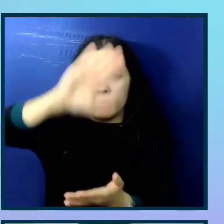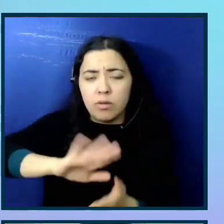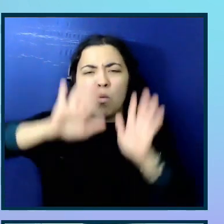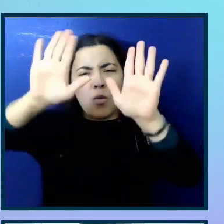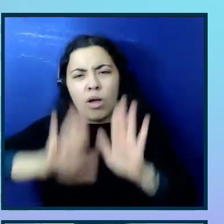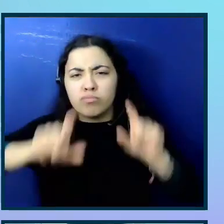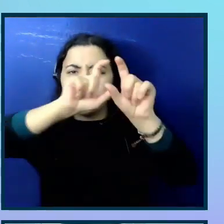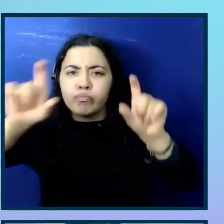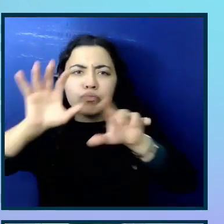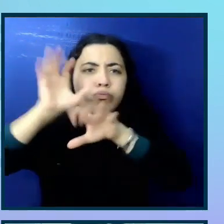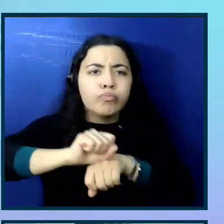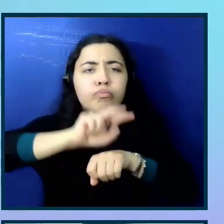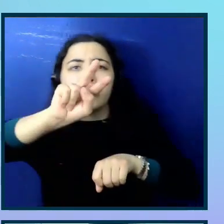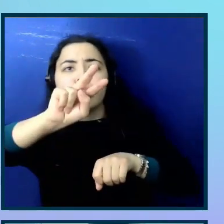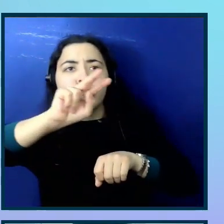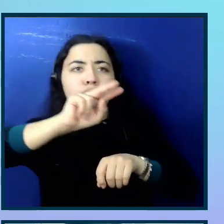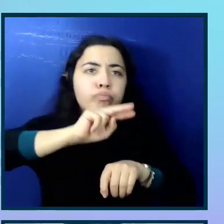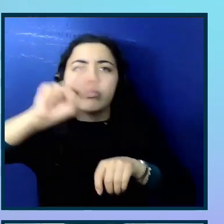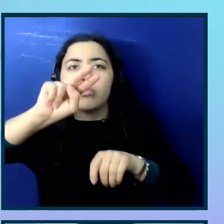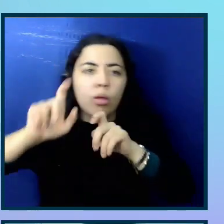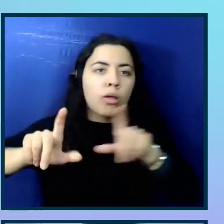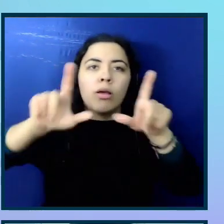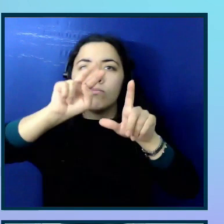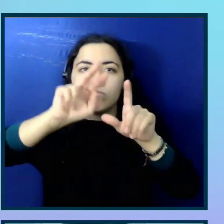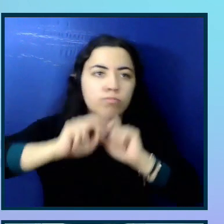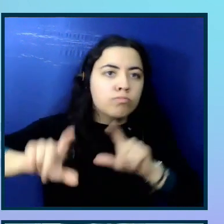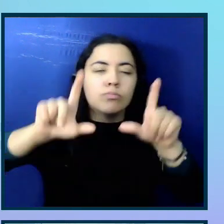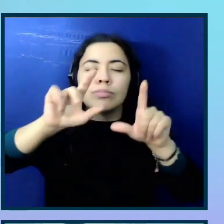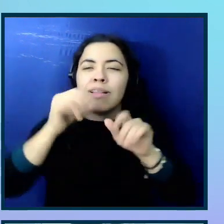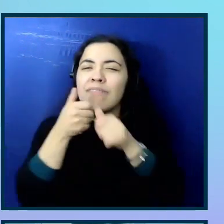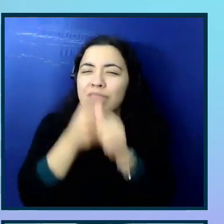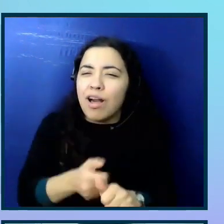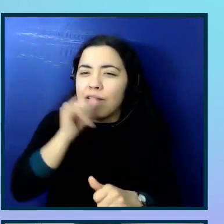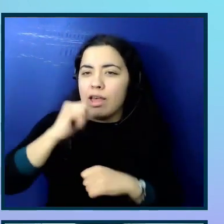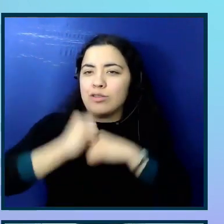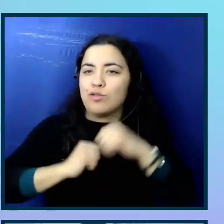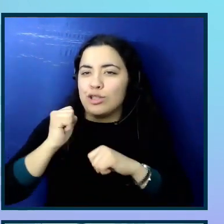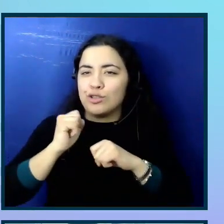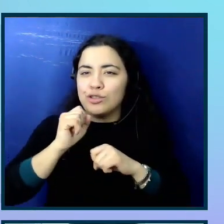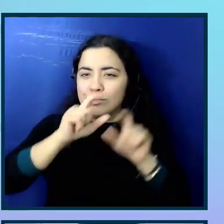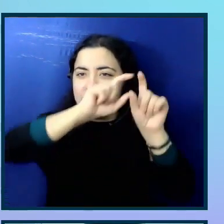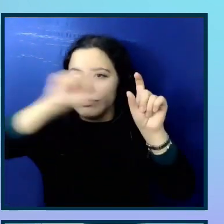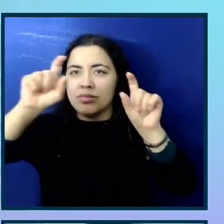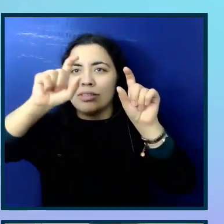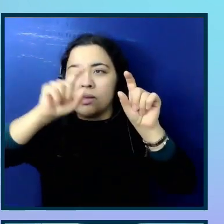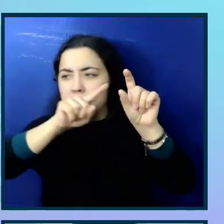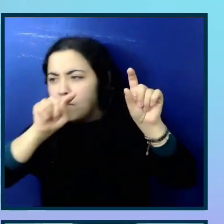and get used to finding information and completing tasks by using that structured exploration through headings, but that wouldn't be on a next page age,